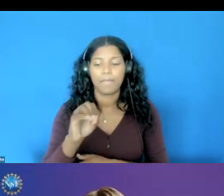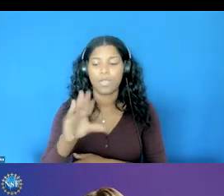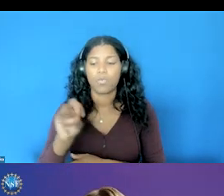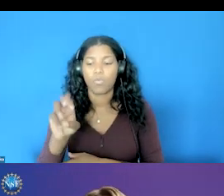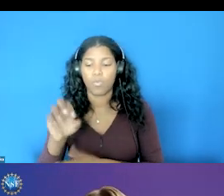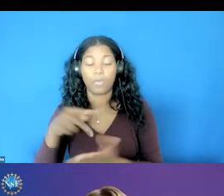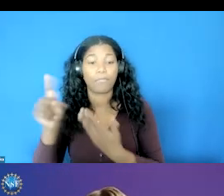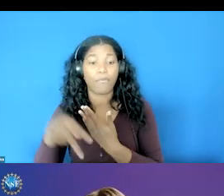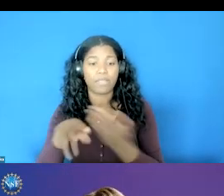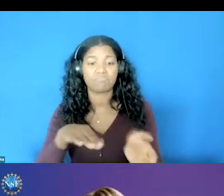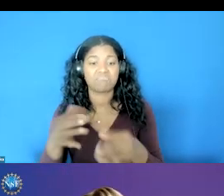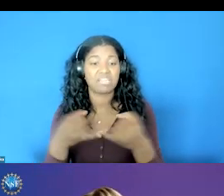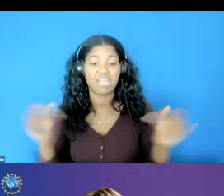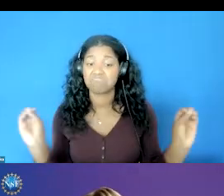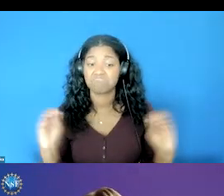Submit your proposal when it's ready.